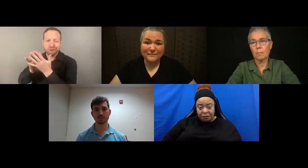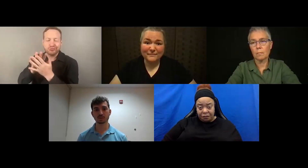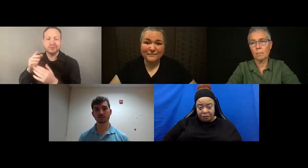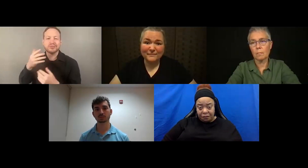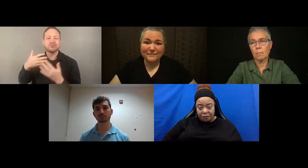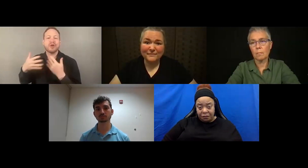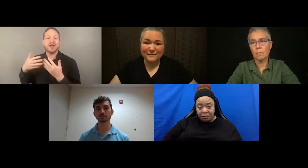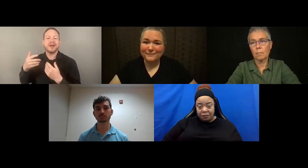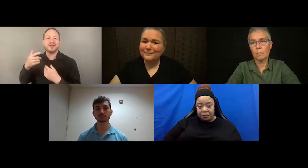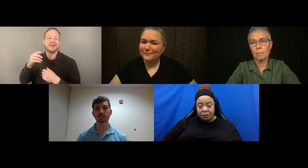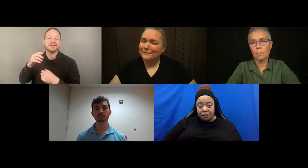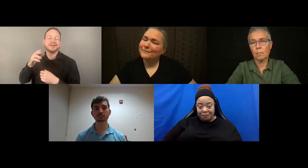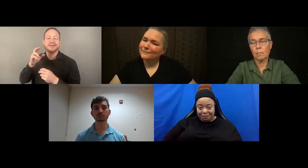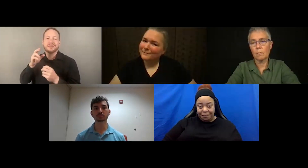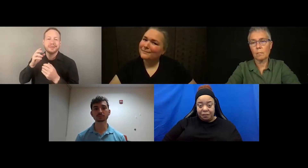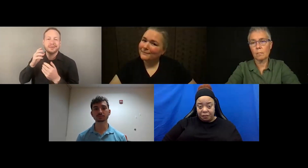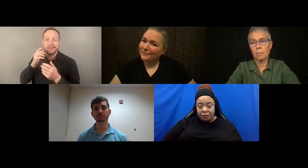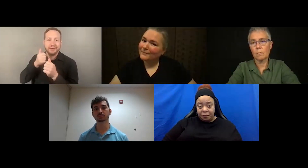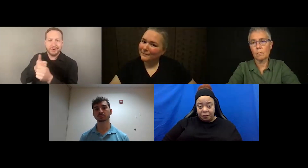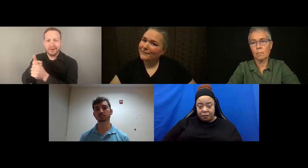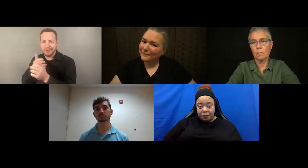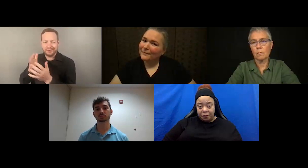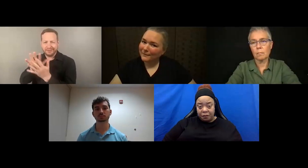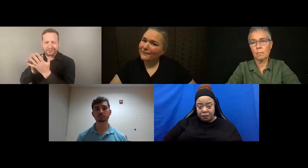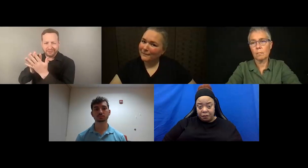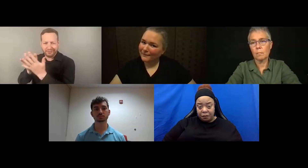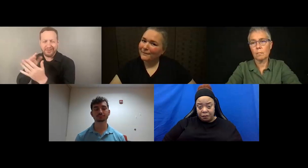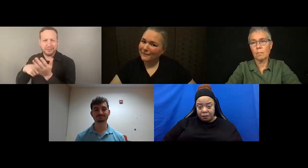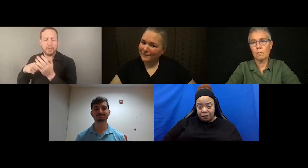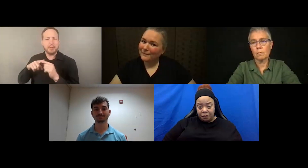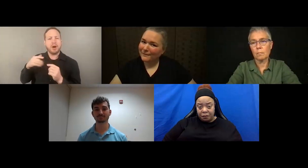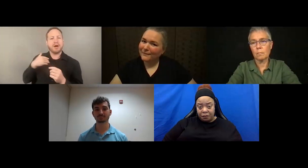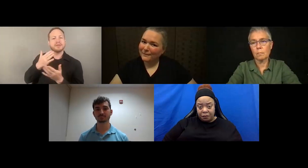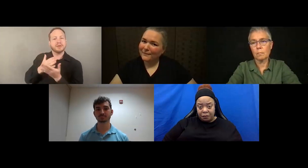Sometimes there are gray lines, the codes are guidelines. But there are those gray